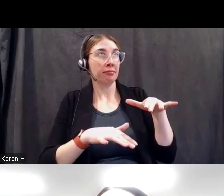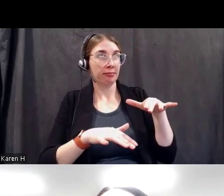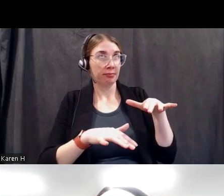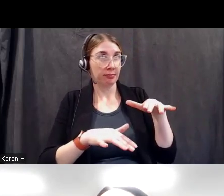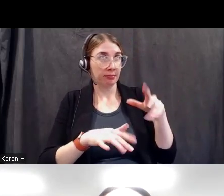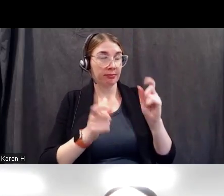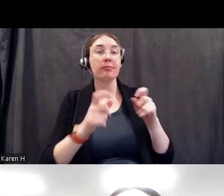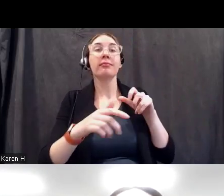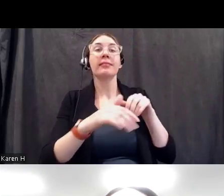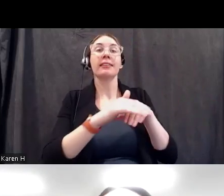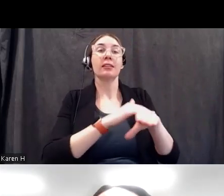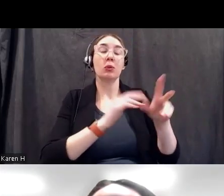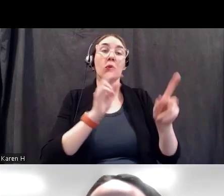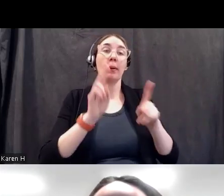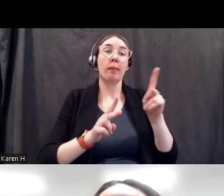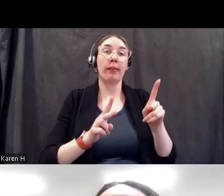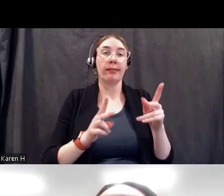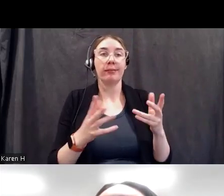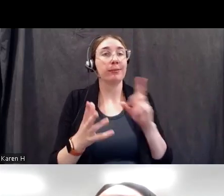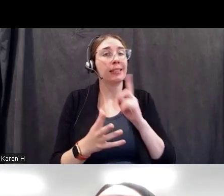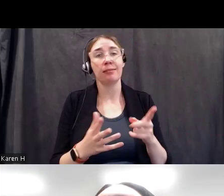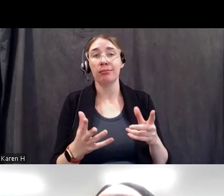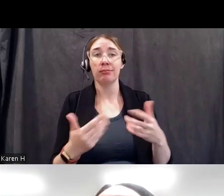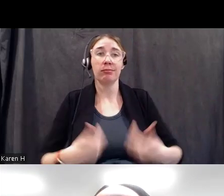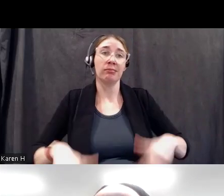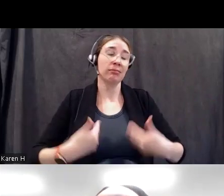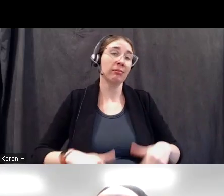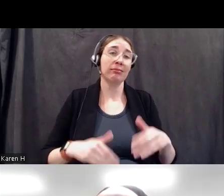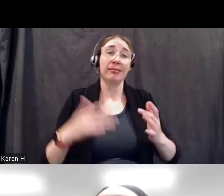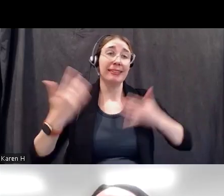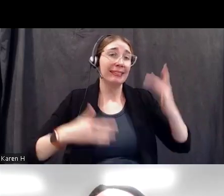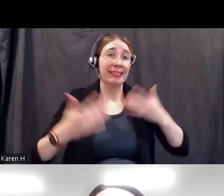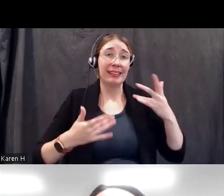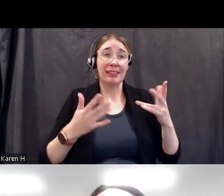really -- I can't say enough about what it did to help people be more comfortable,